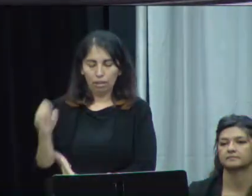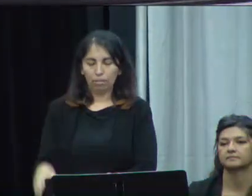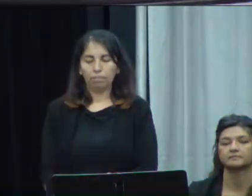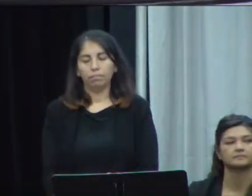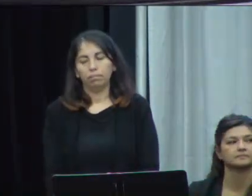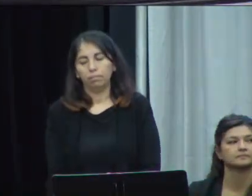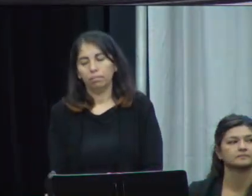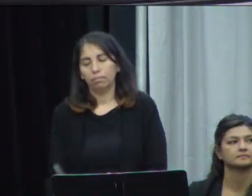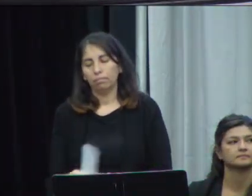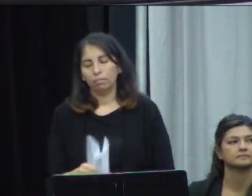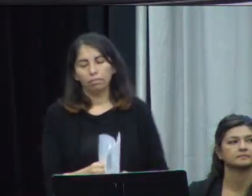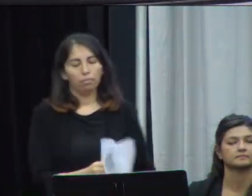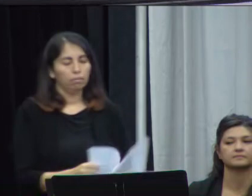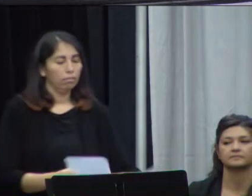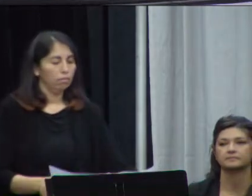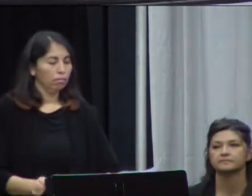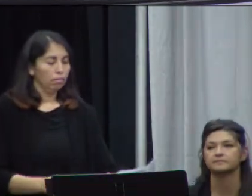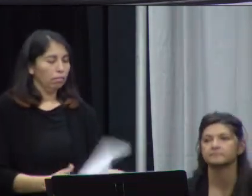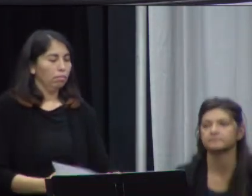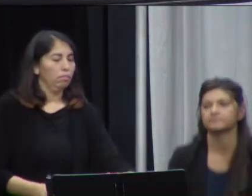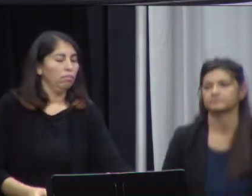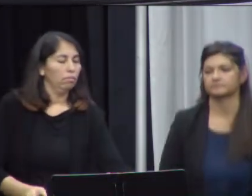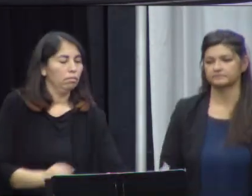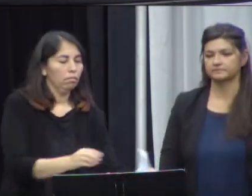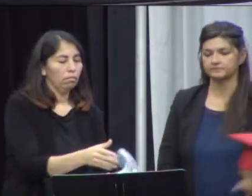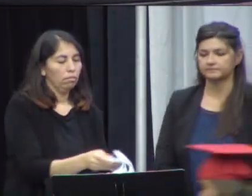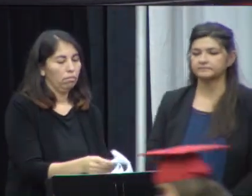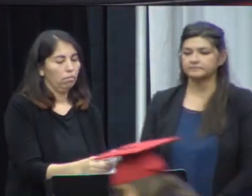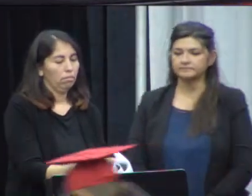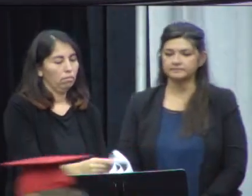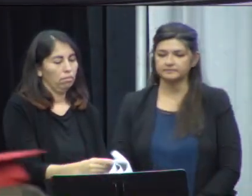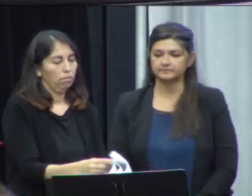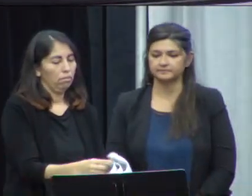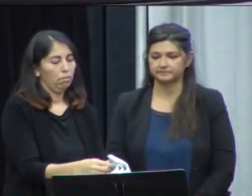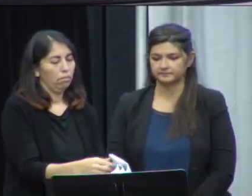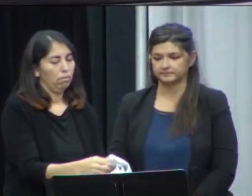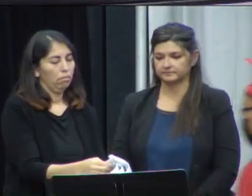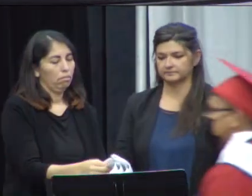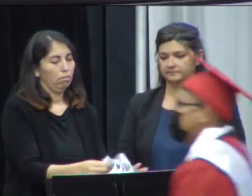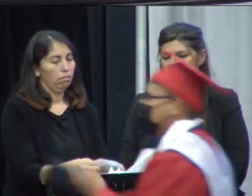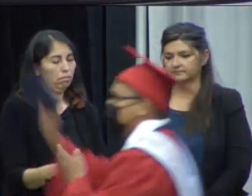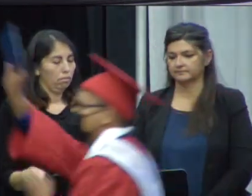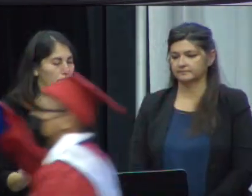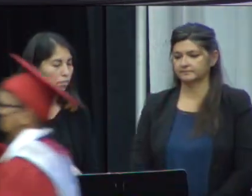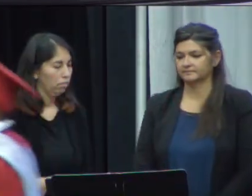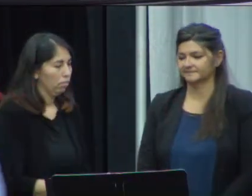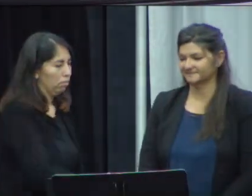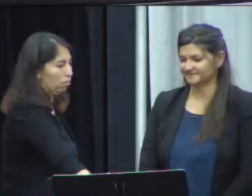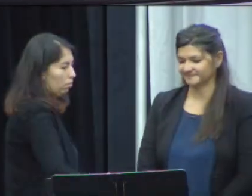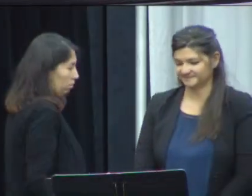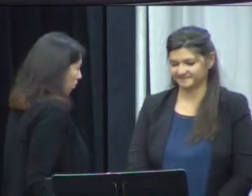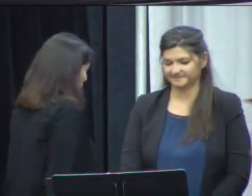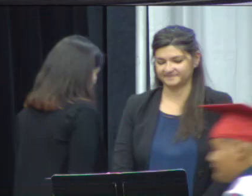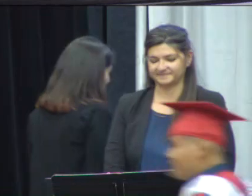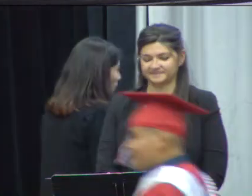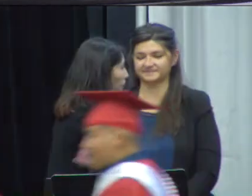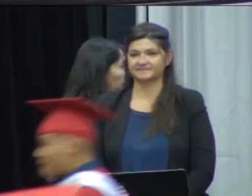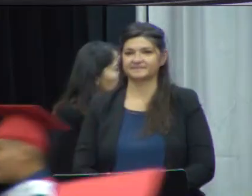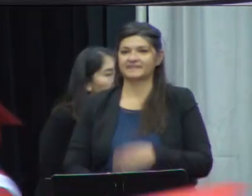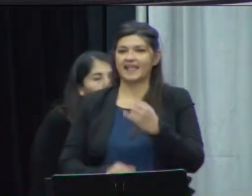(audience applauds) [Announcer] And last but not least, Justice Martinez.